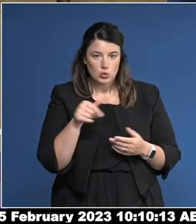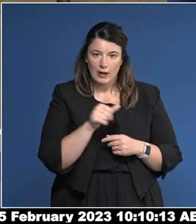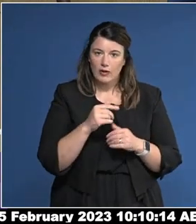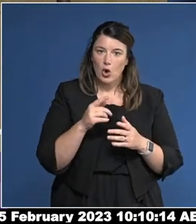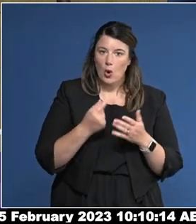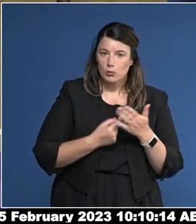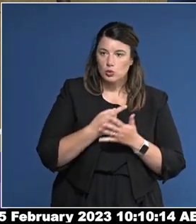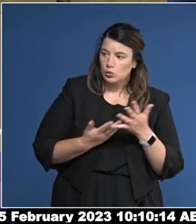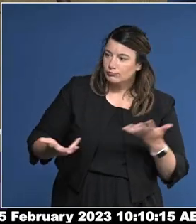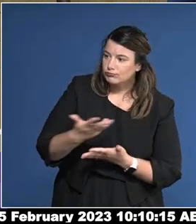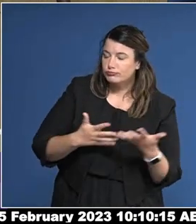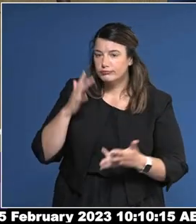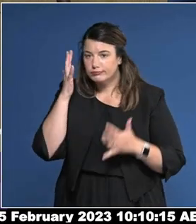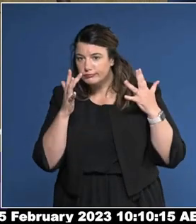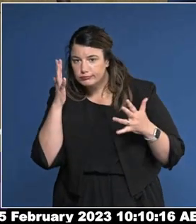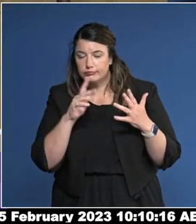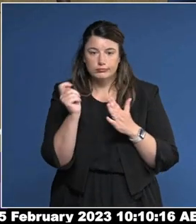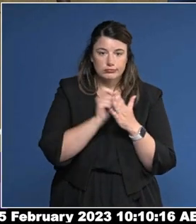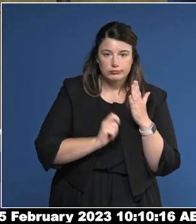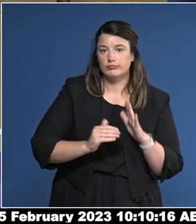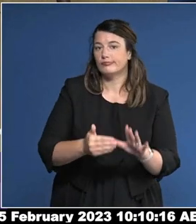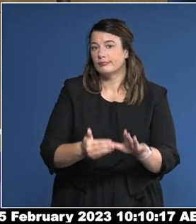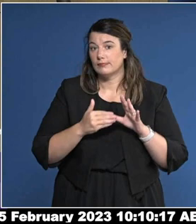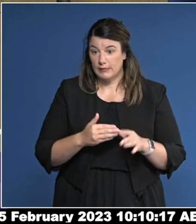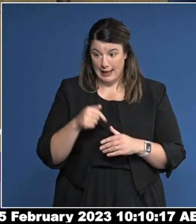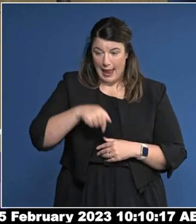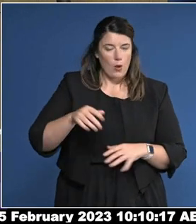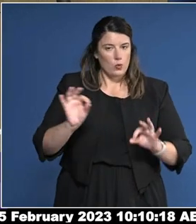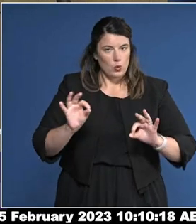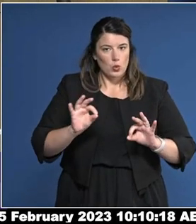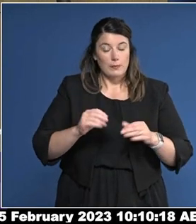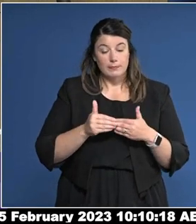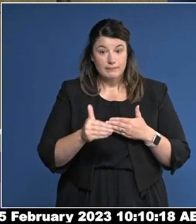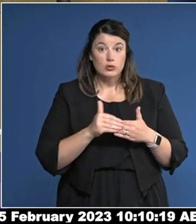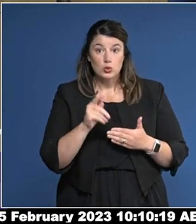As I say, I don't expect you to respond now, but within a short period - probably within